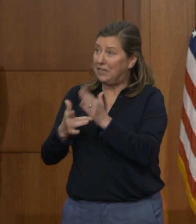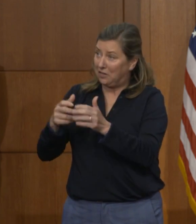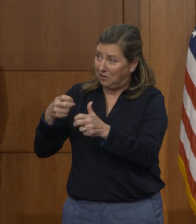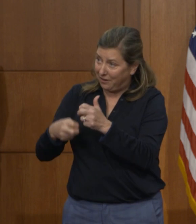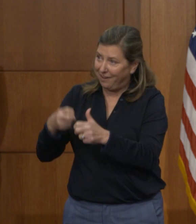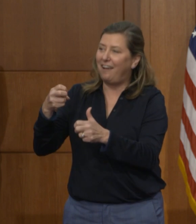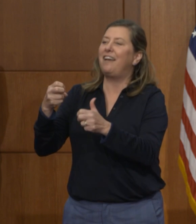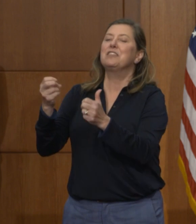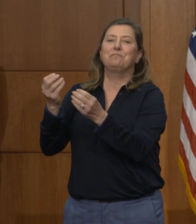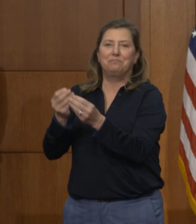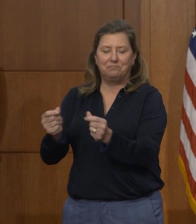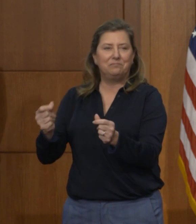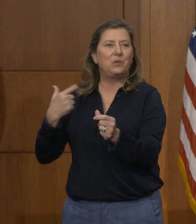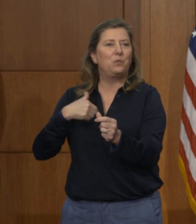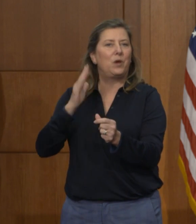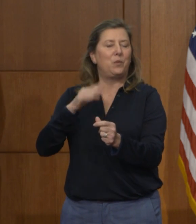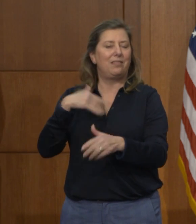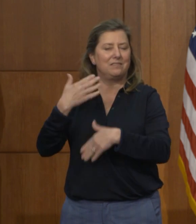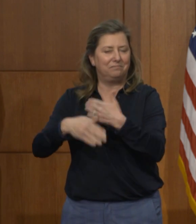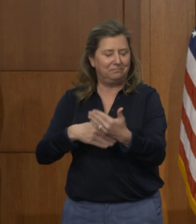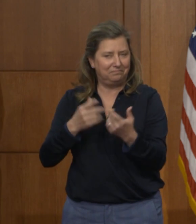one of the things that I have learned about doing this job is to be flexible and